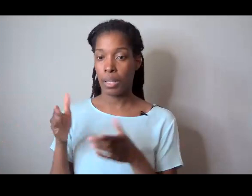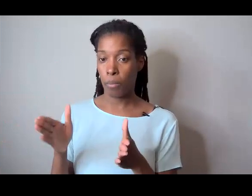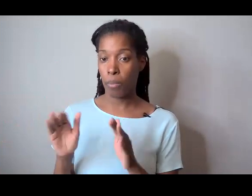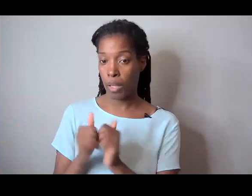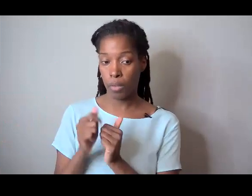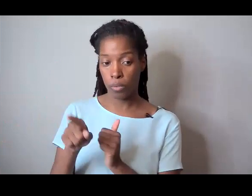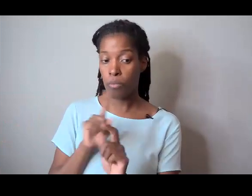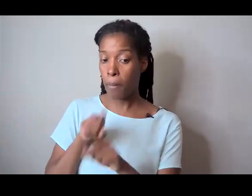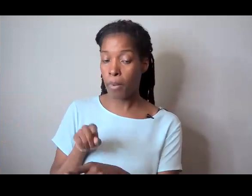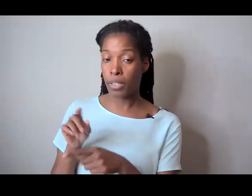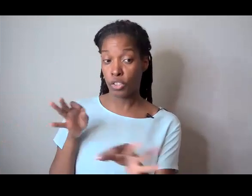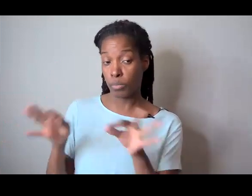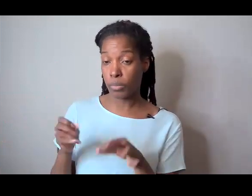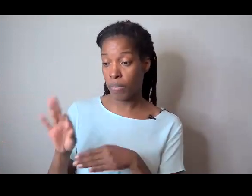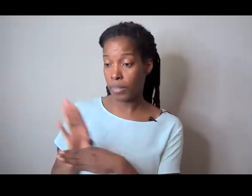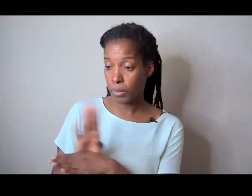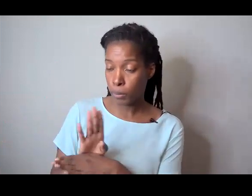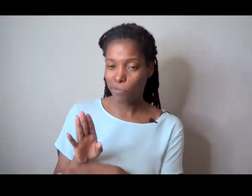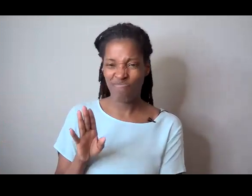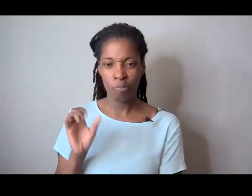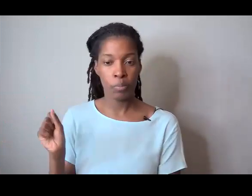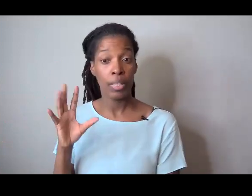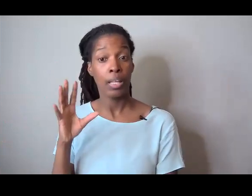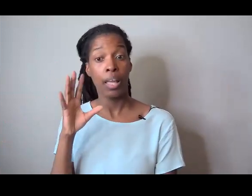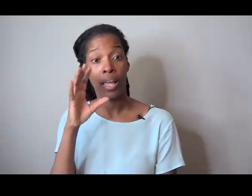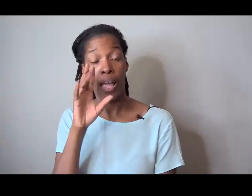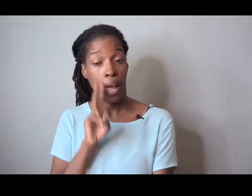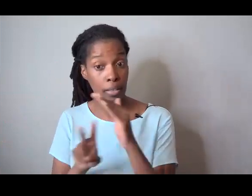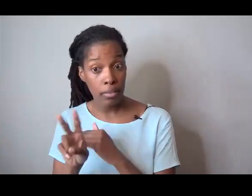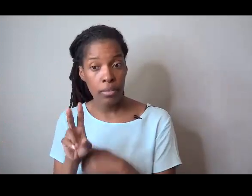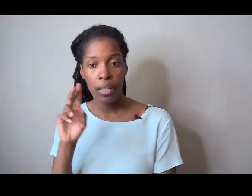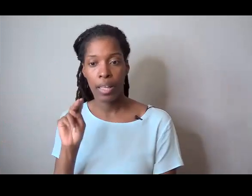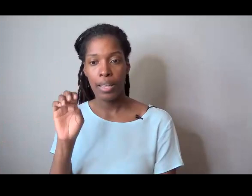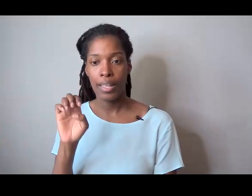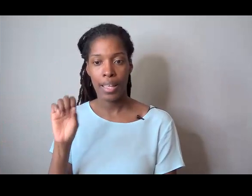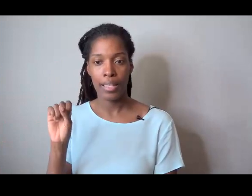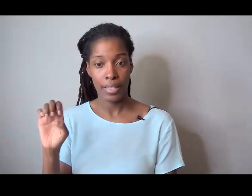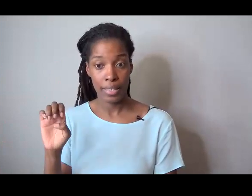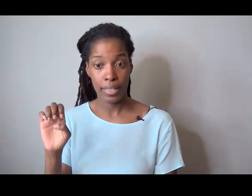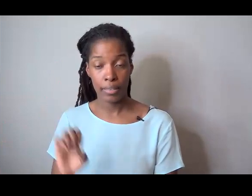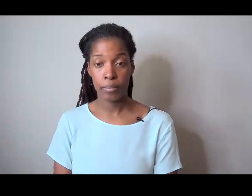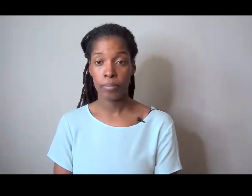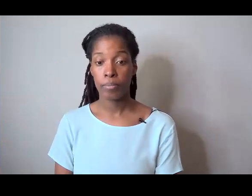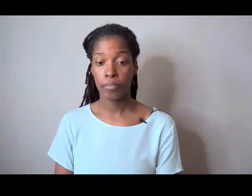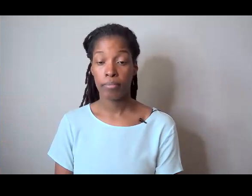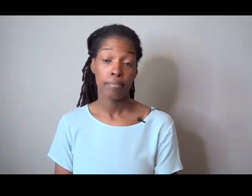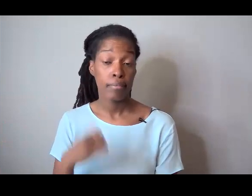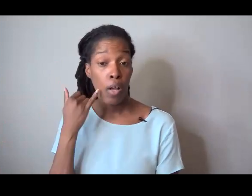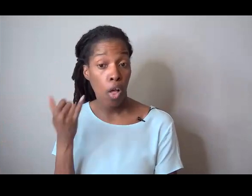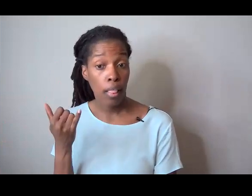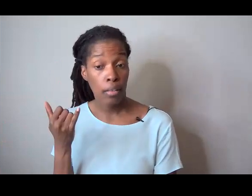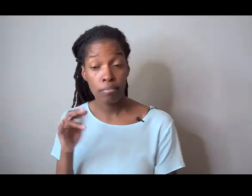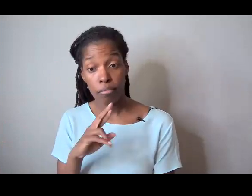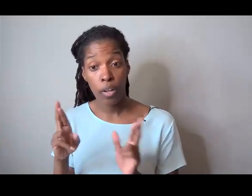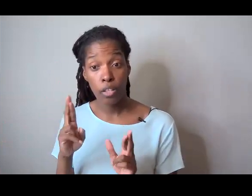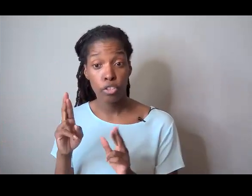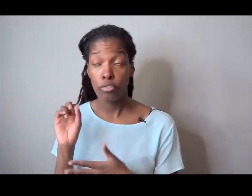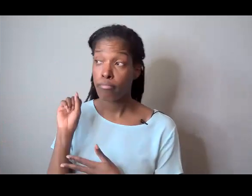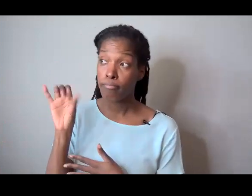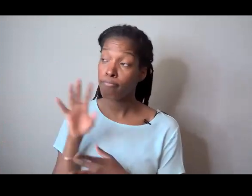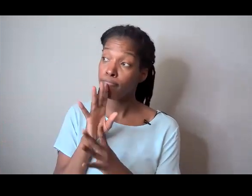and the estimated NESE. You can call and be ready to say what the assets are, verbally communicate it.